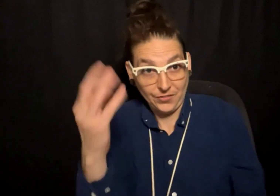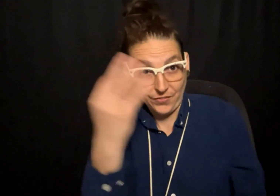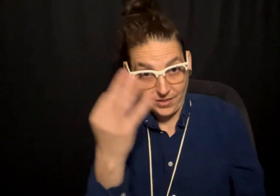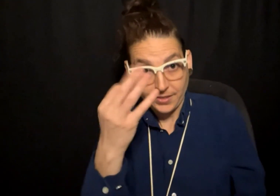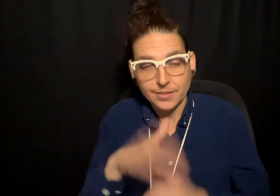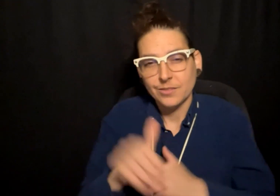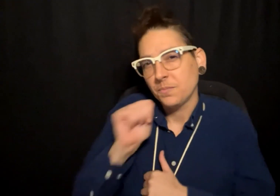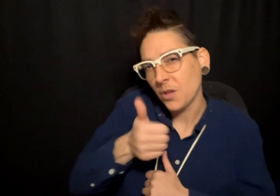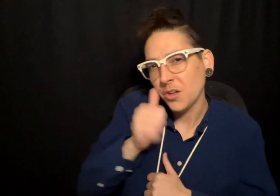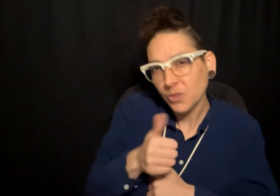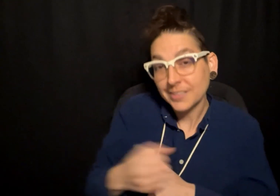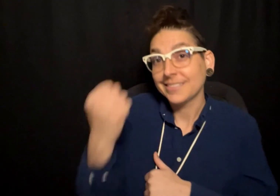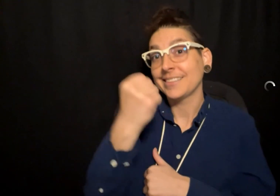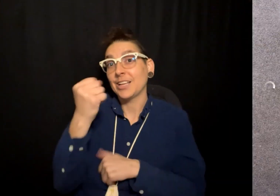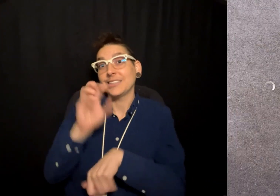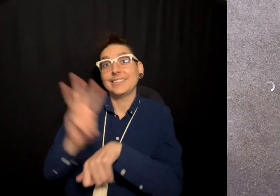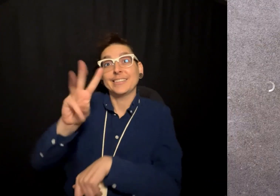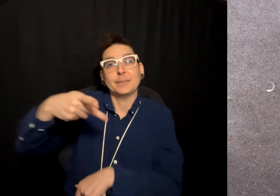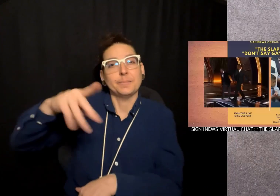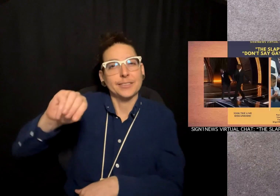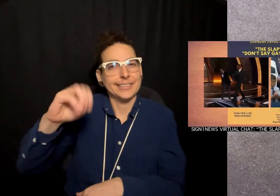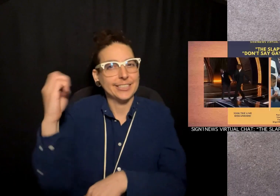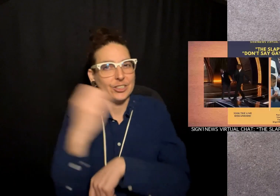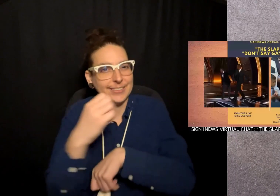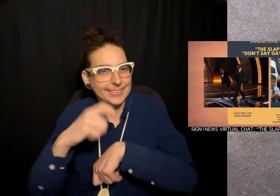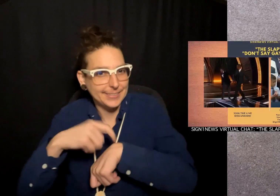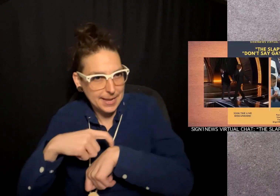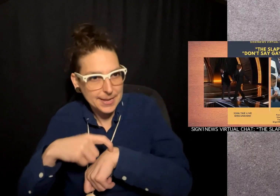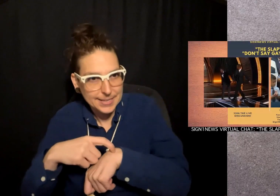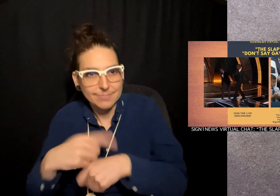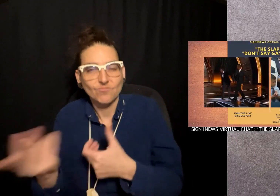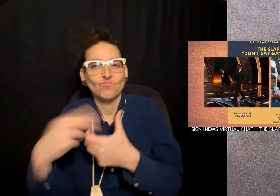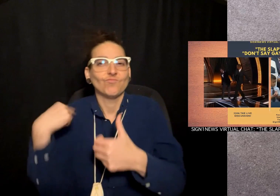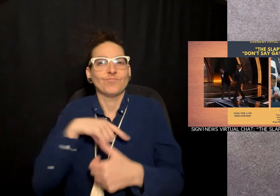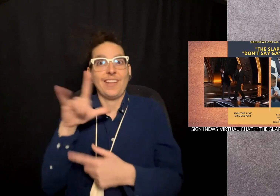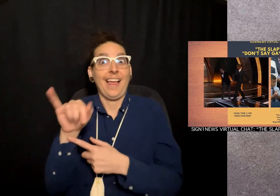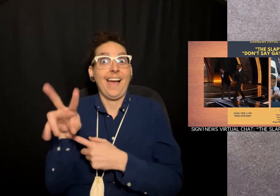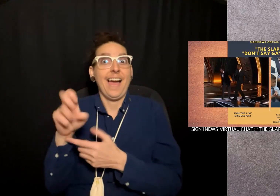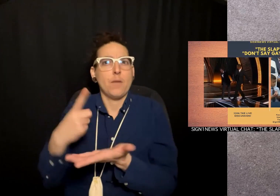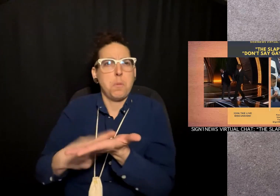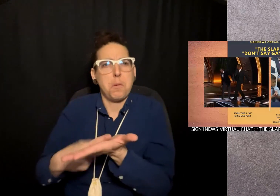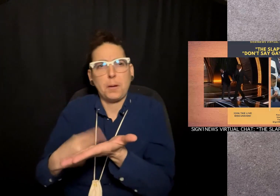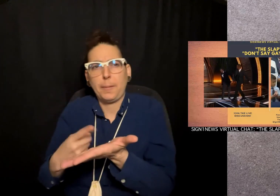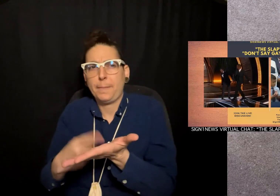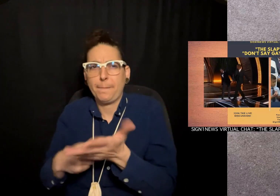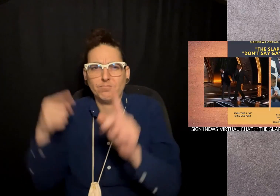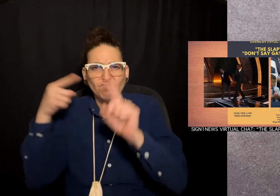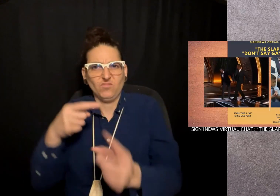Friday then this Saturday at 6 PM Eastern time join us for a live discussion of two